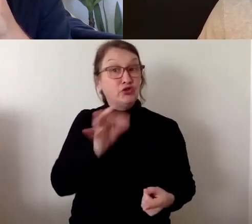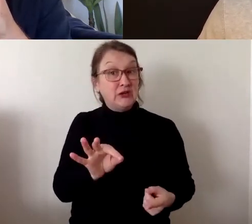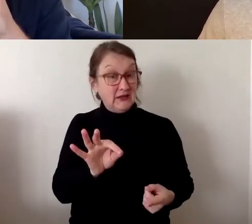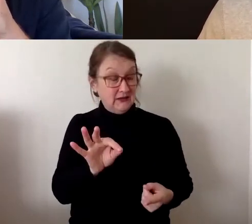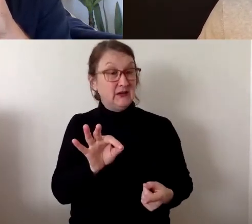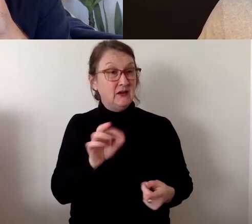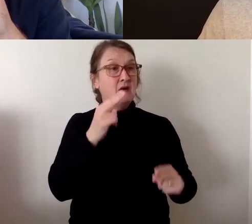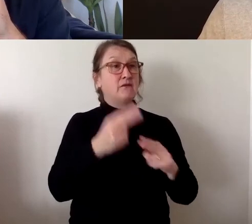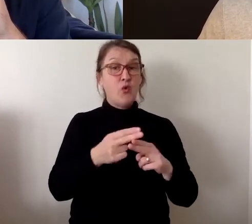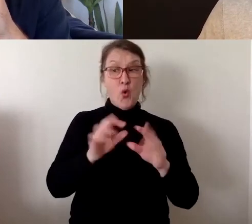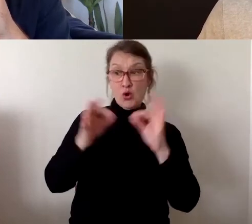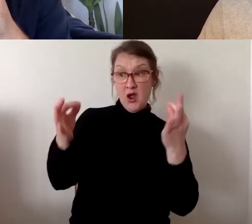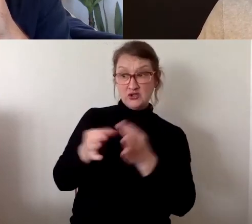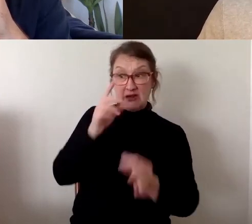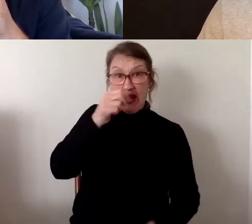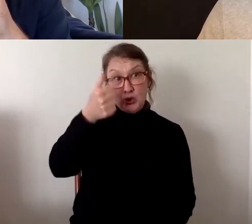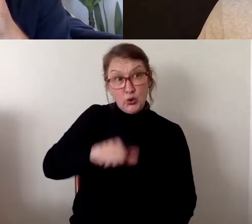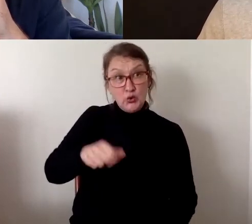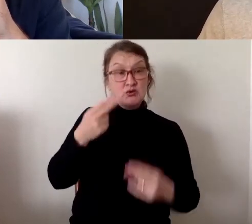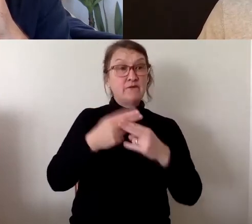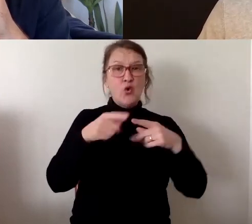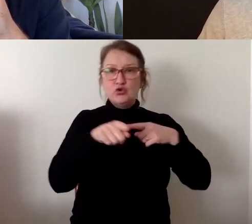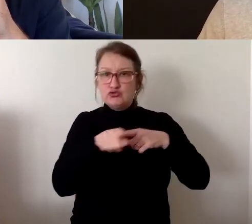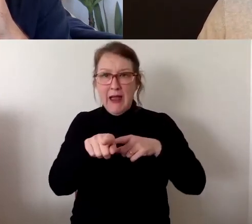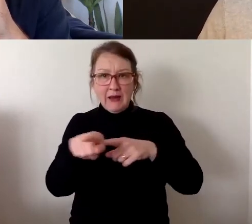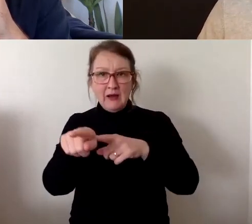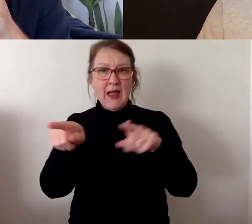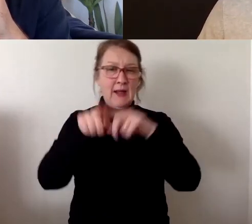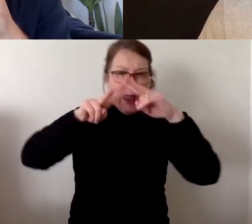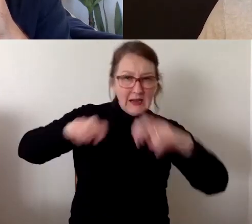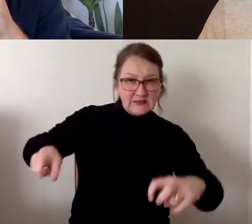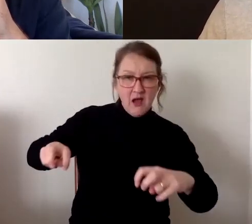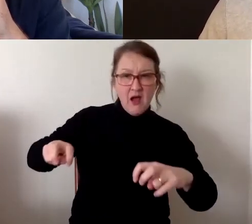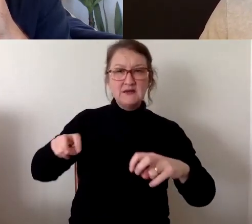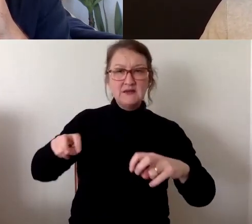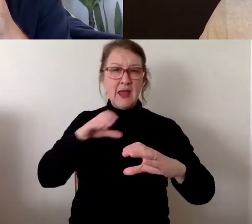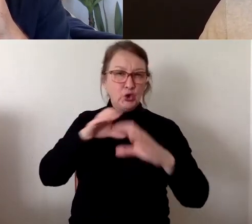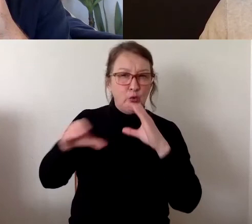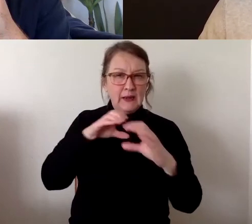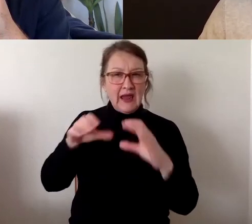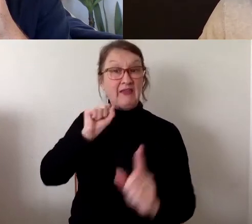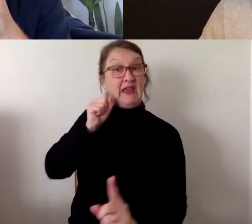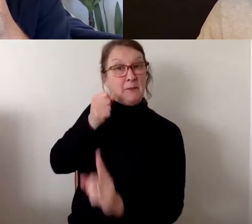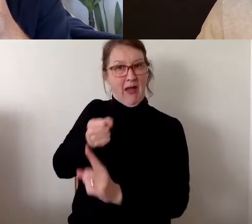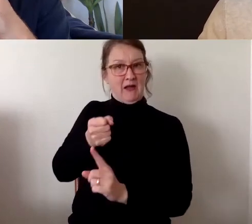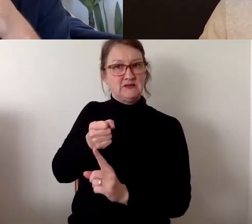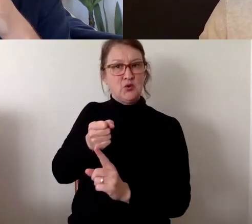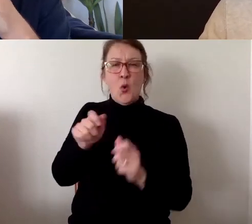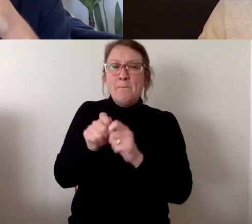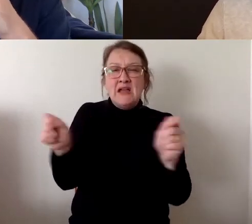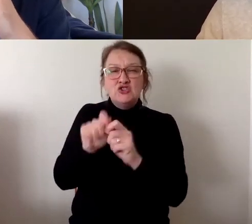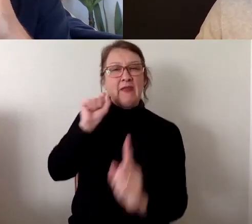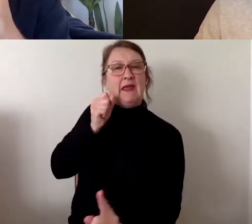organisations to use and both track and communicate their impact, to